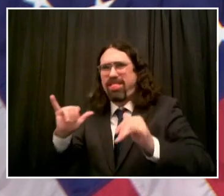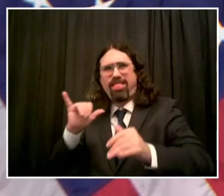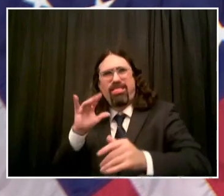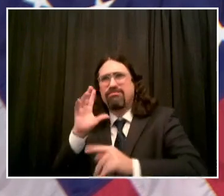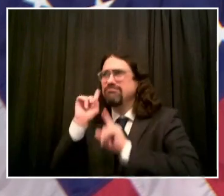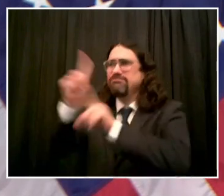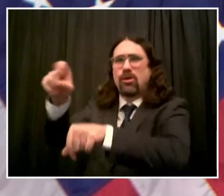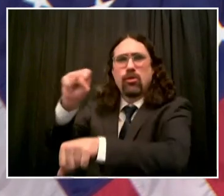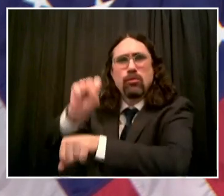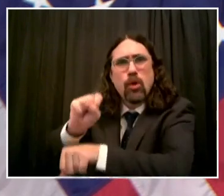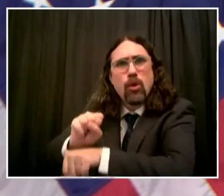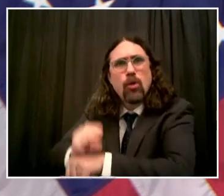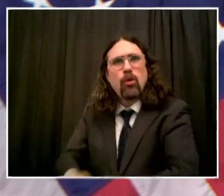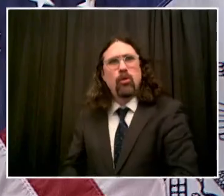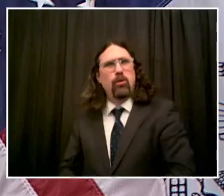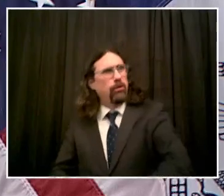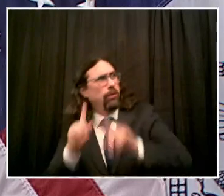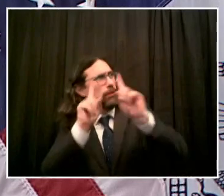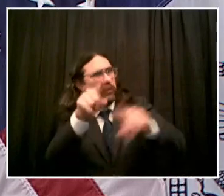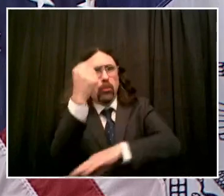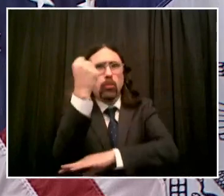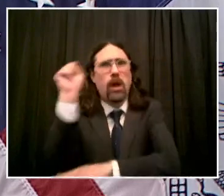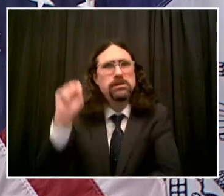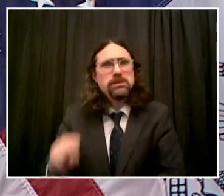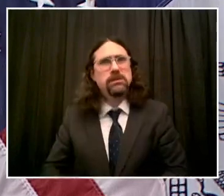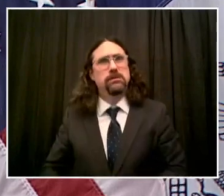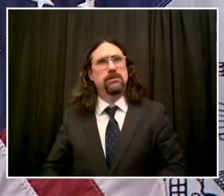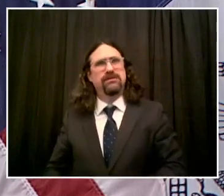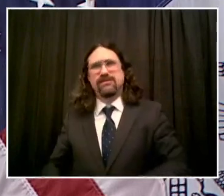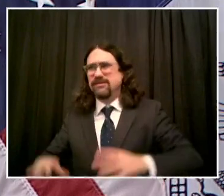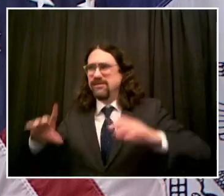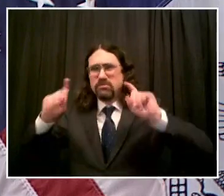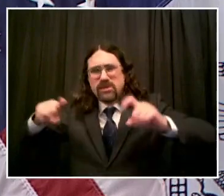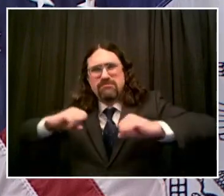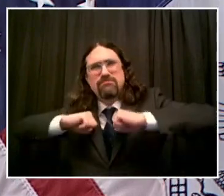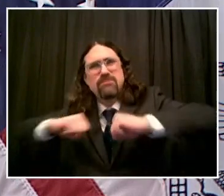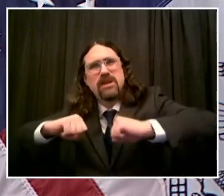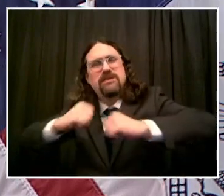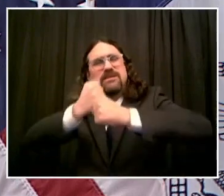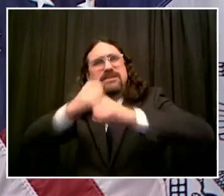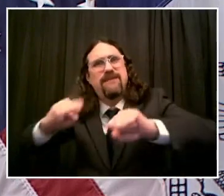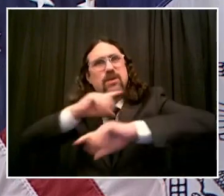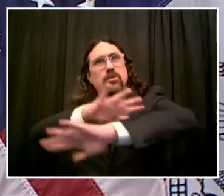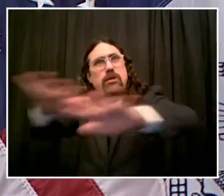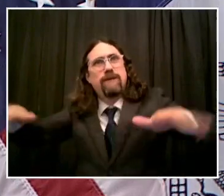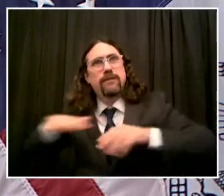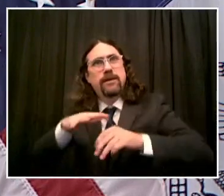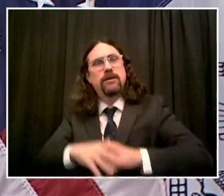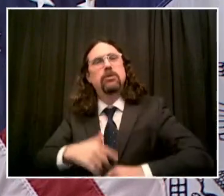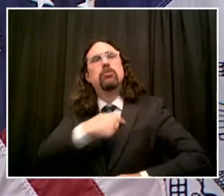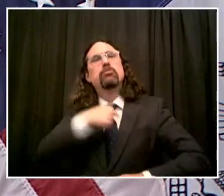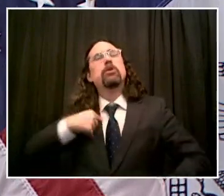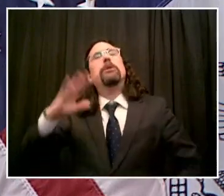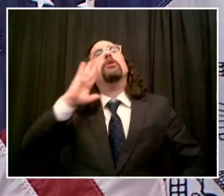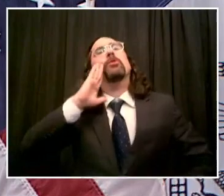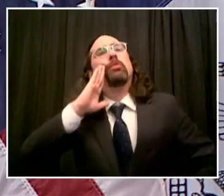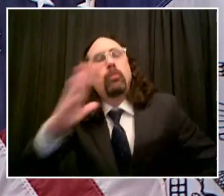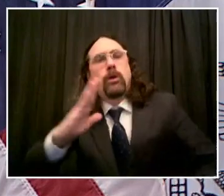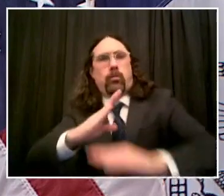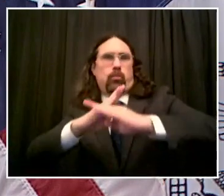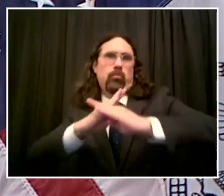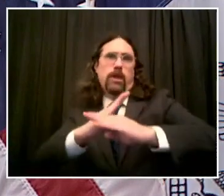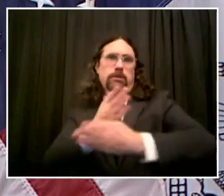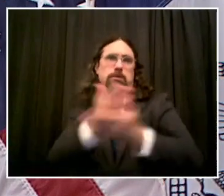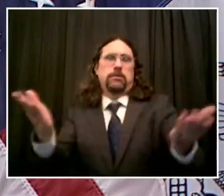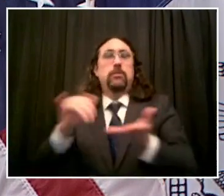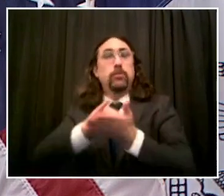HAPPENS TO THE 700 ARRESTS.